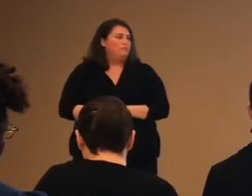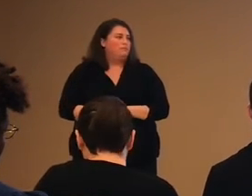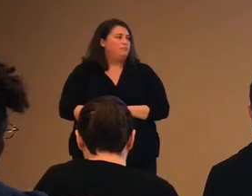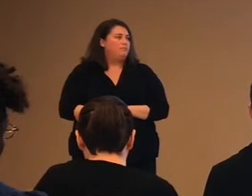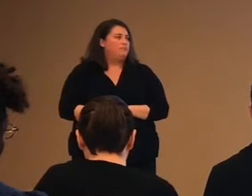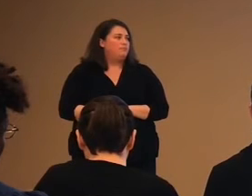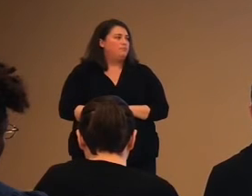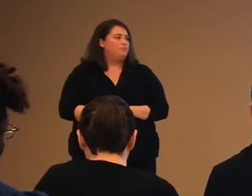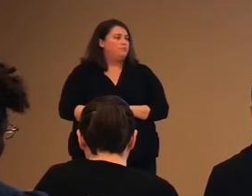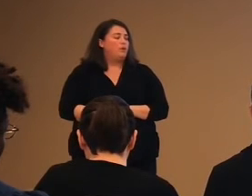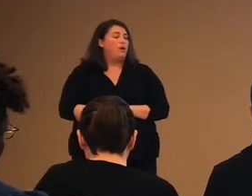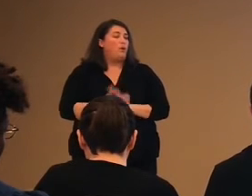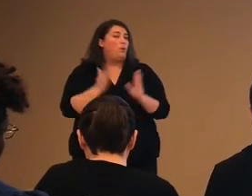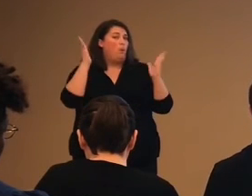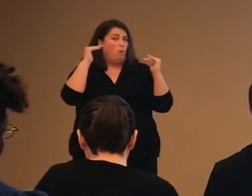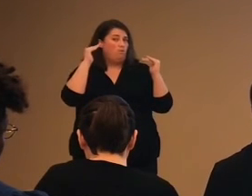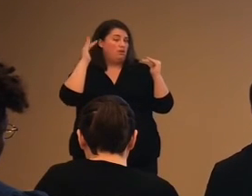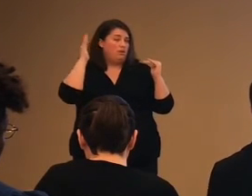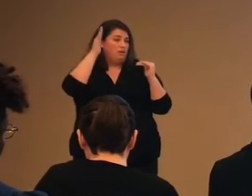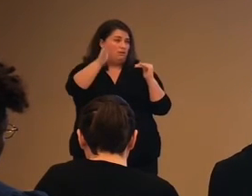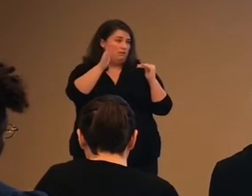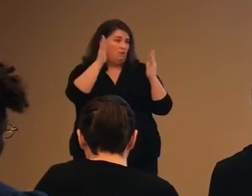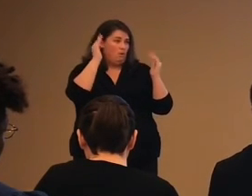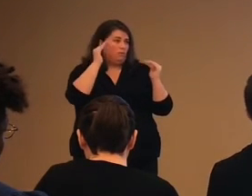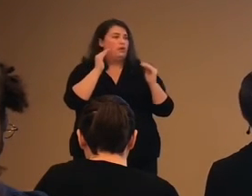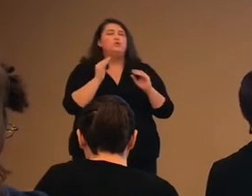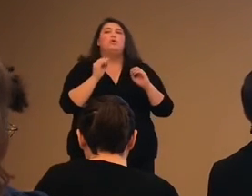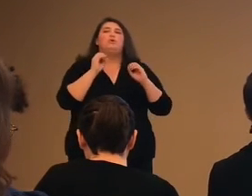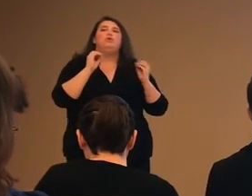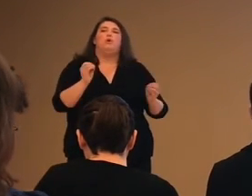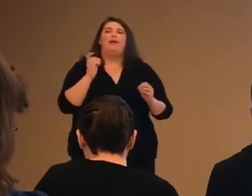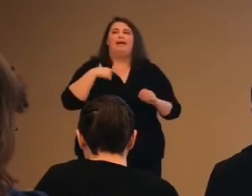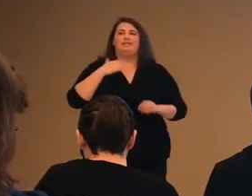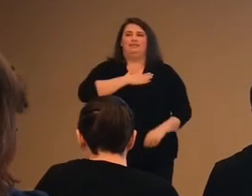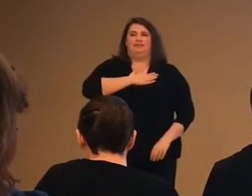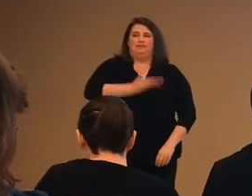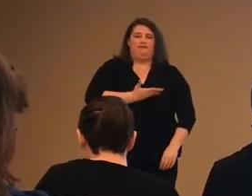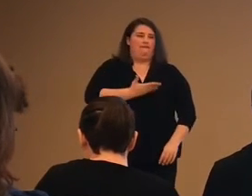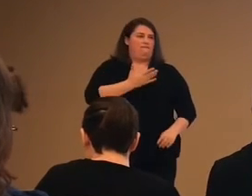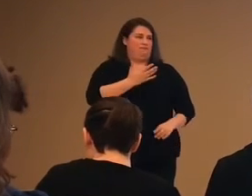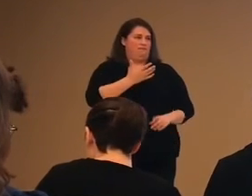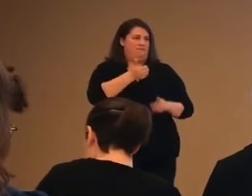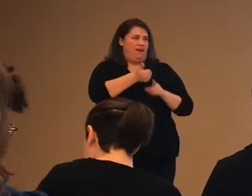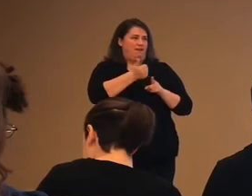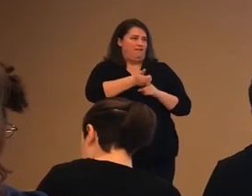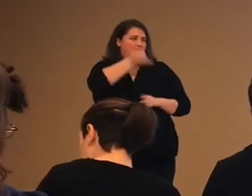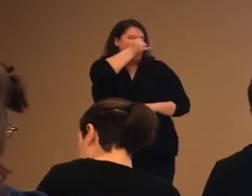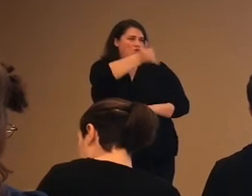Hopefully someday so no one has to self-identify and call ahead. They just have it set up and someone can walk in